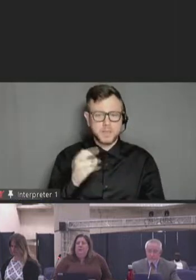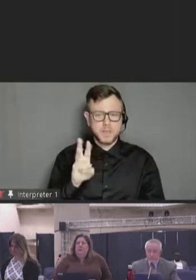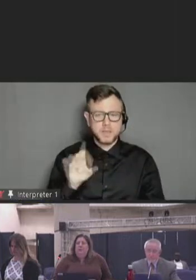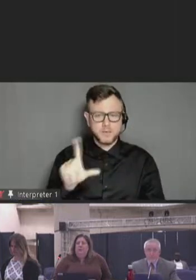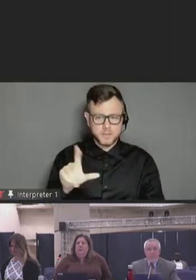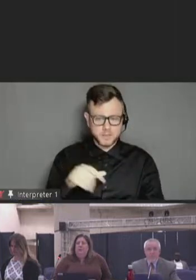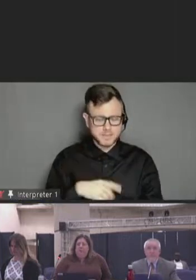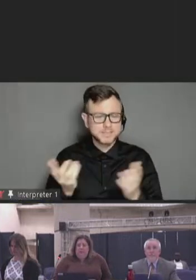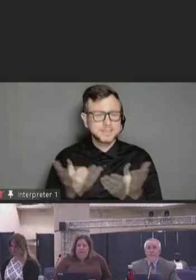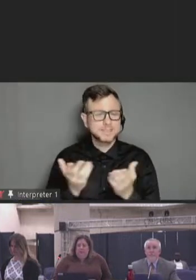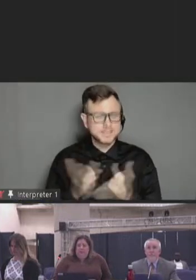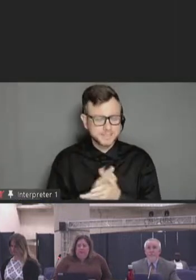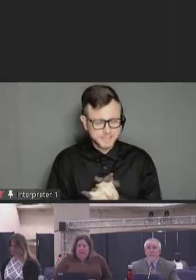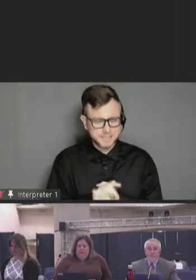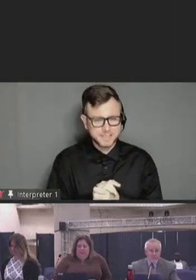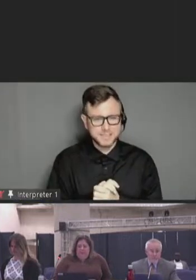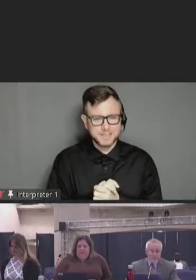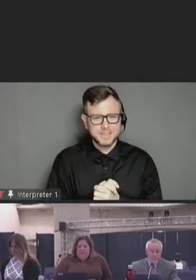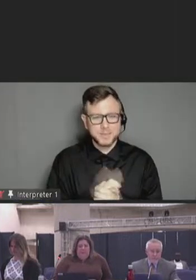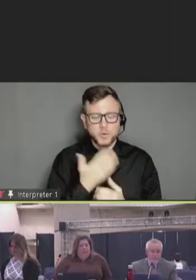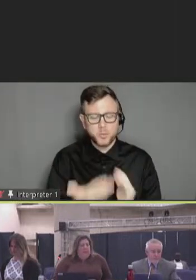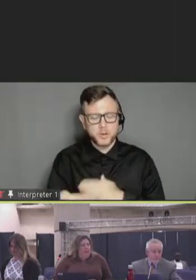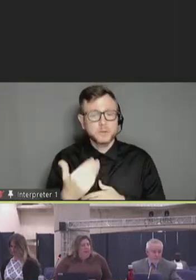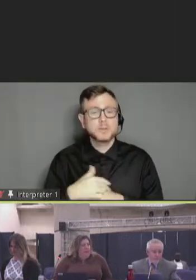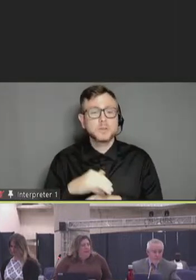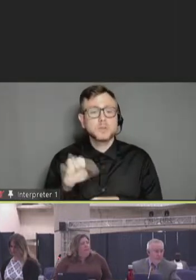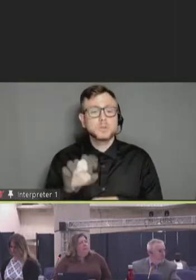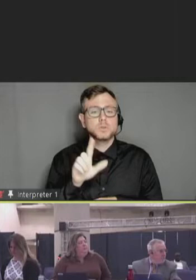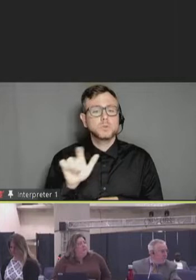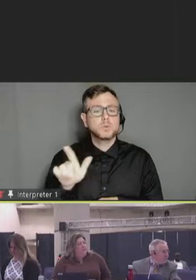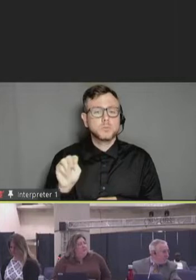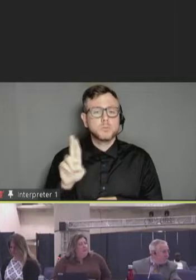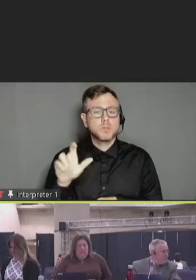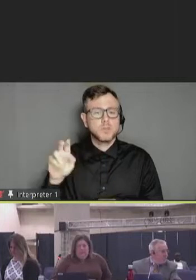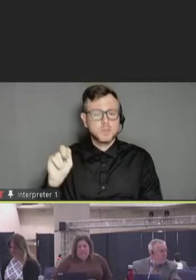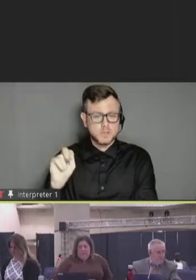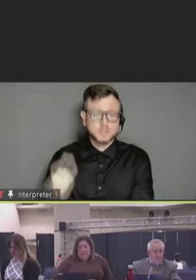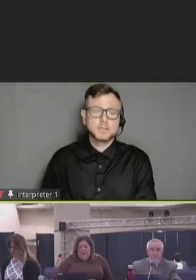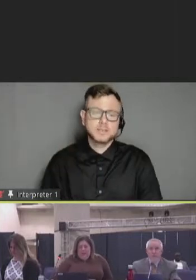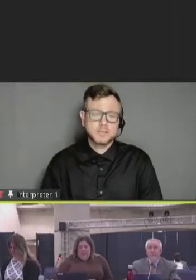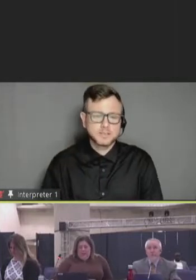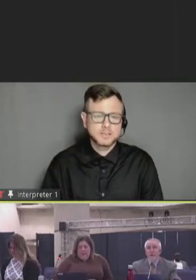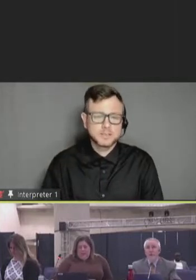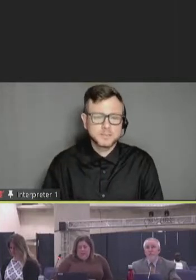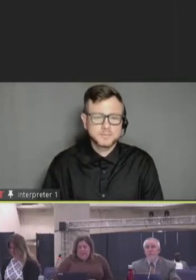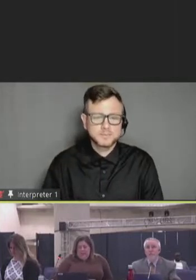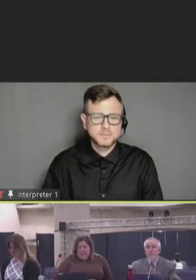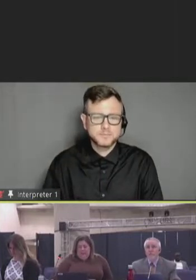Ann Aikin: Good morning. Jewel Mullen? She's on her way. Steve Rinderknecht?